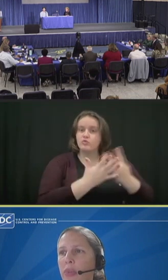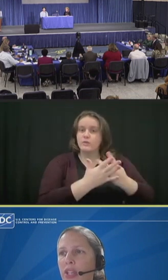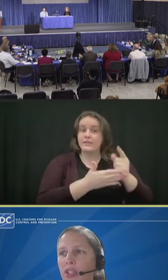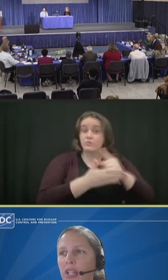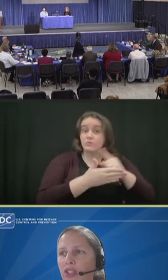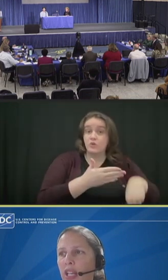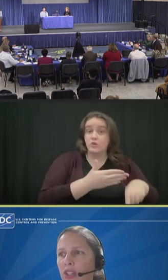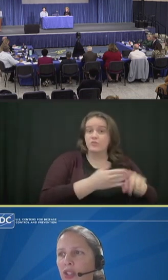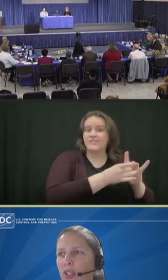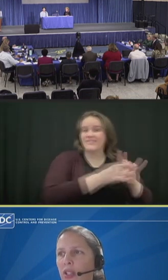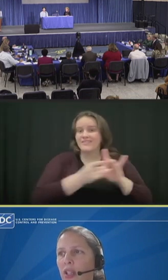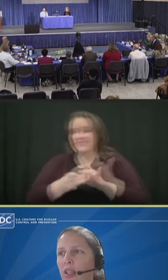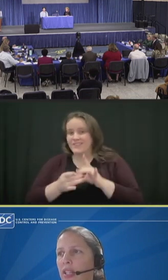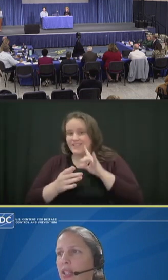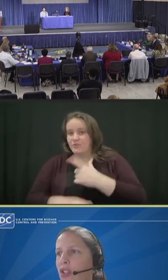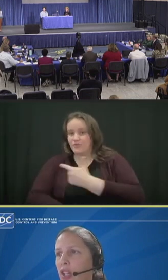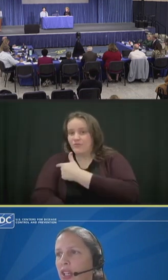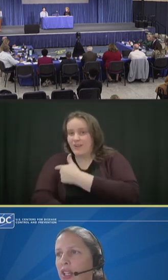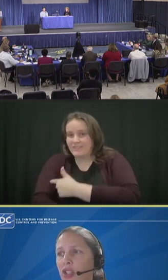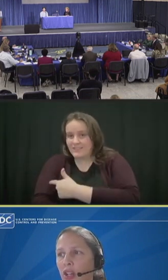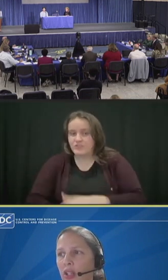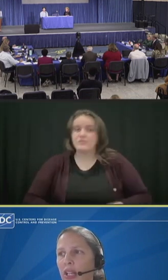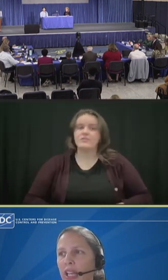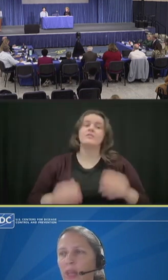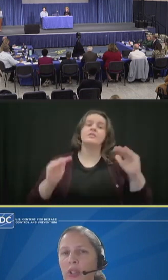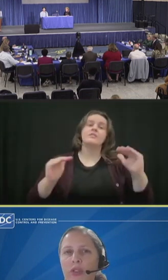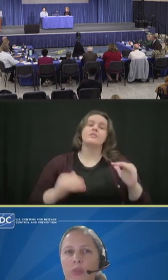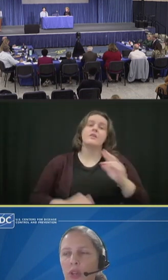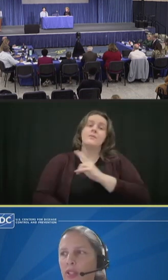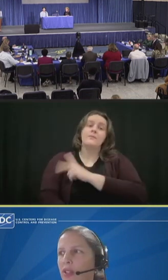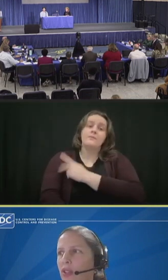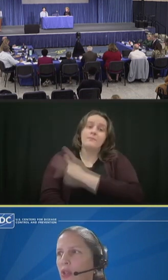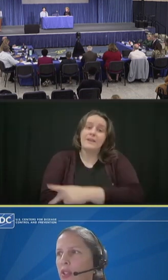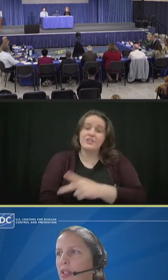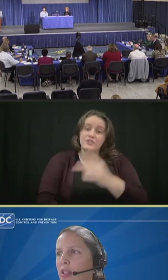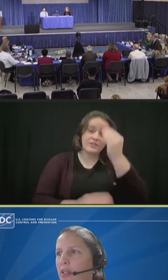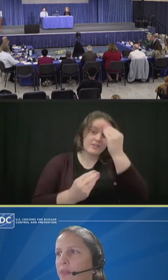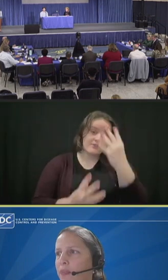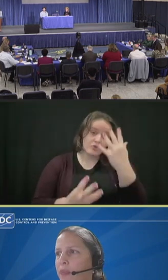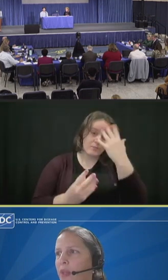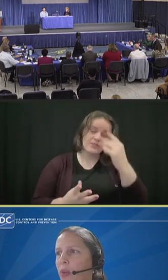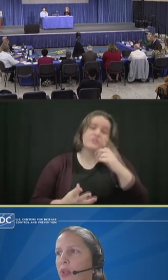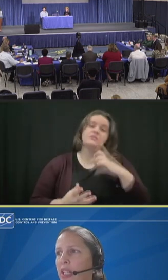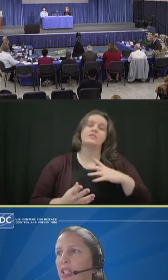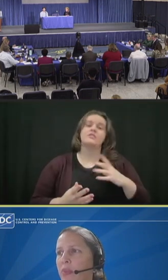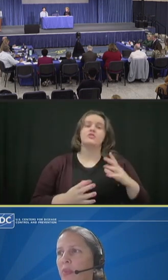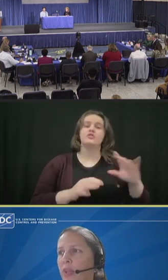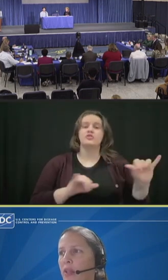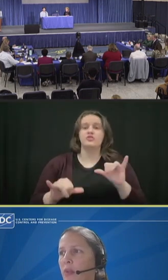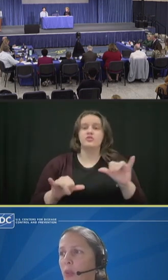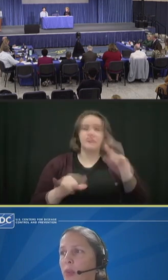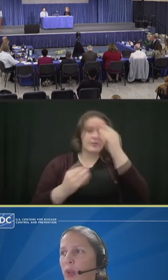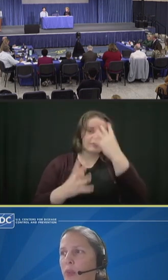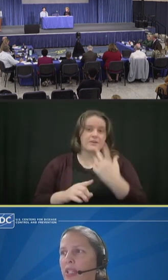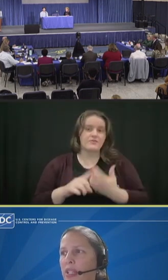Patient education that is shared language from trusted sources will need to -- will be needed